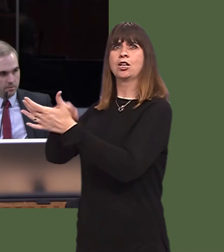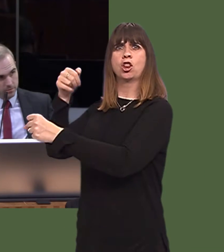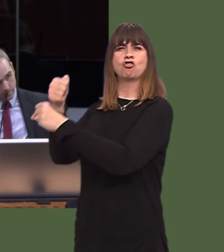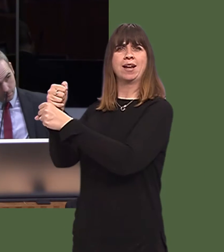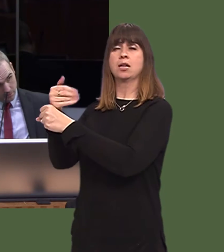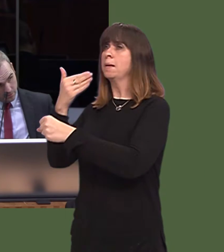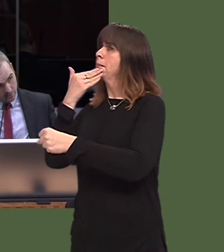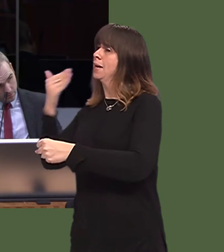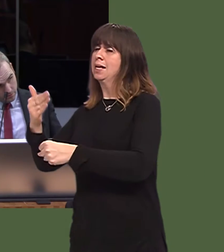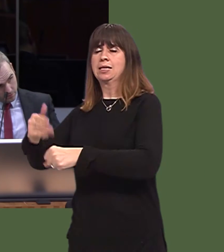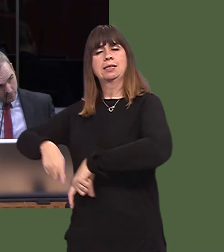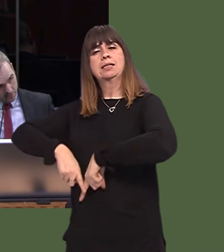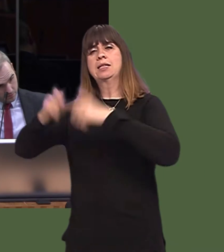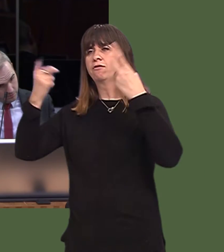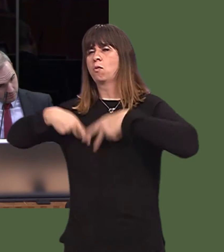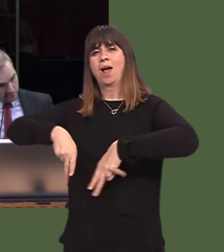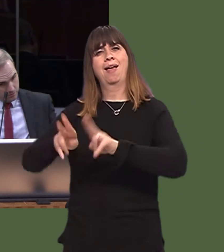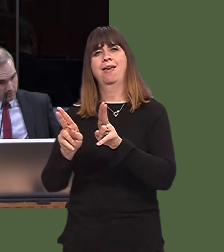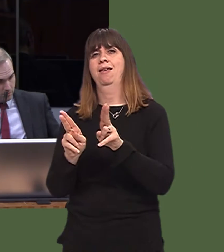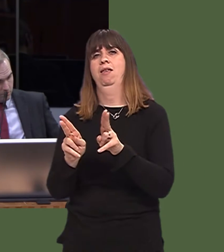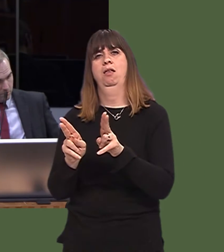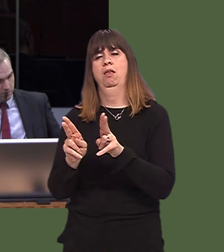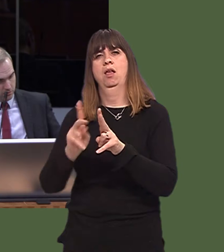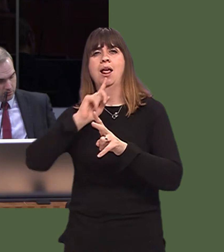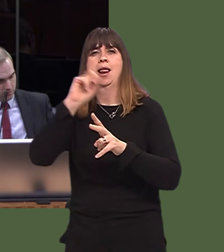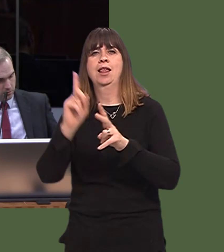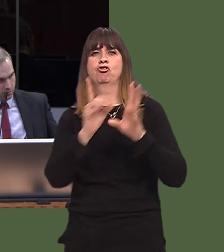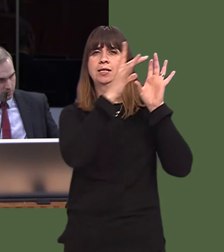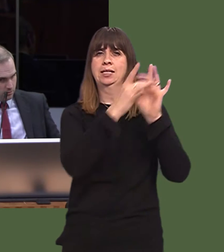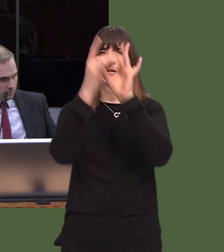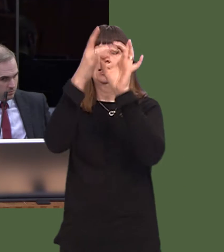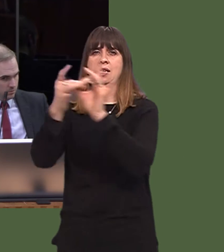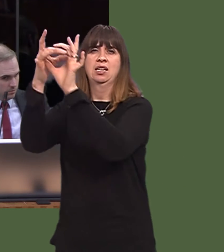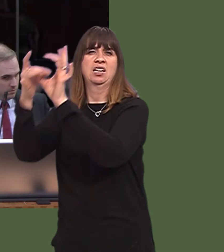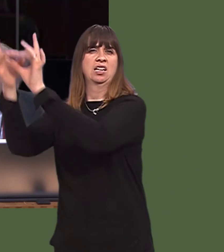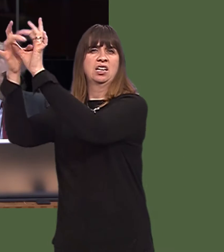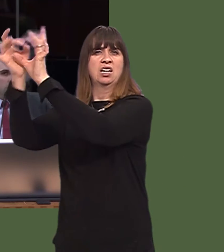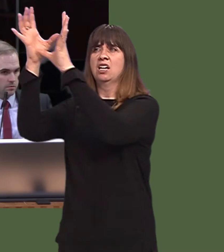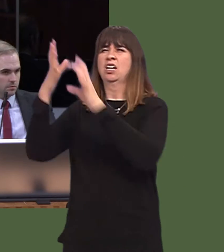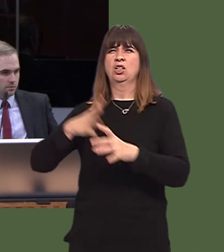alternative methods of making new electricity connections in Wales instead of putting in